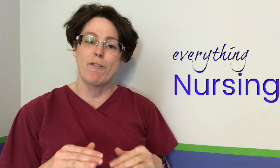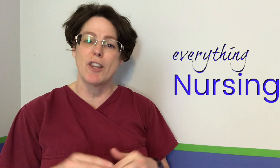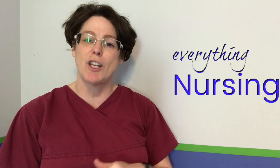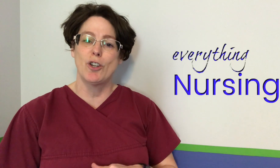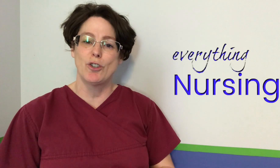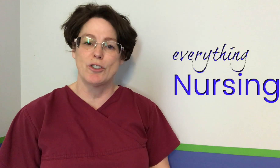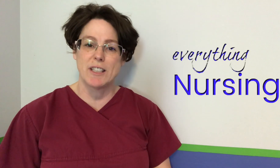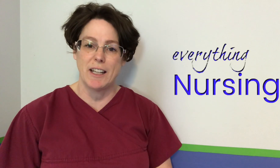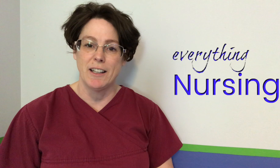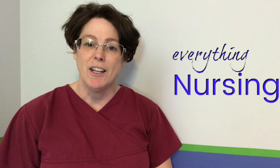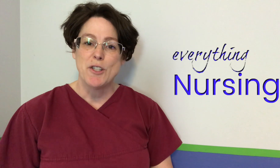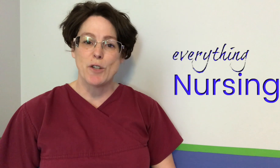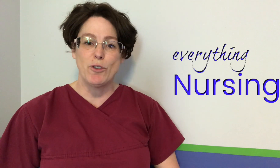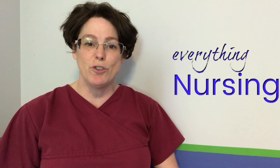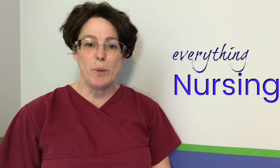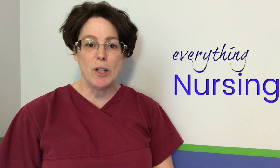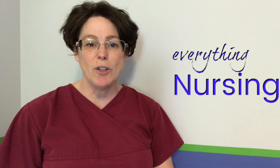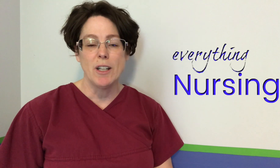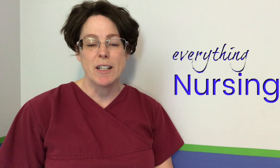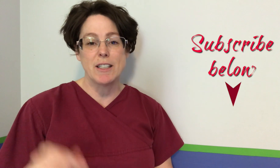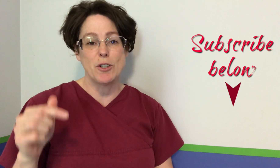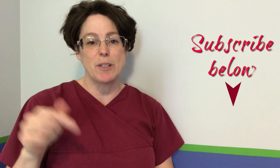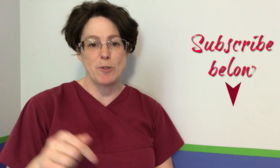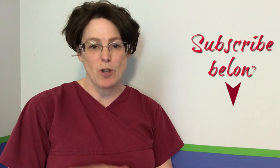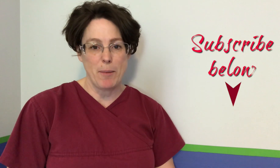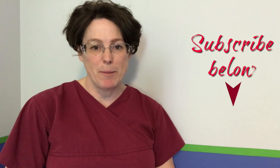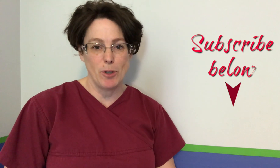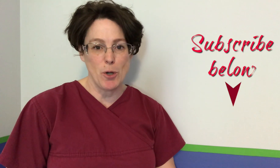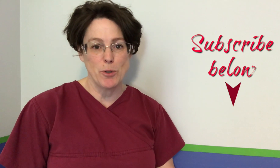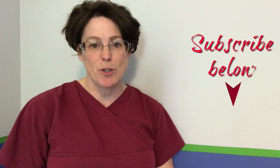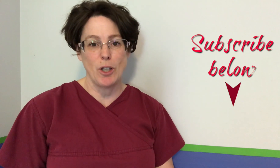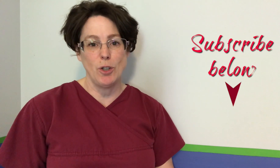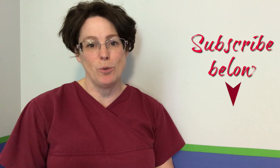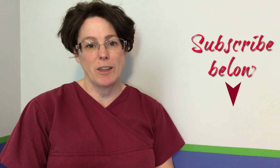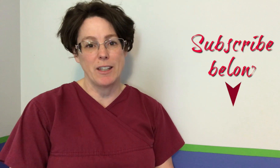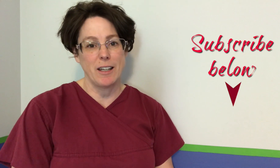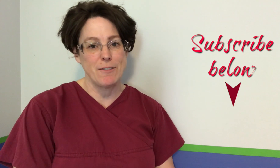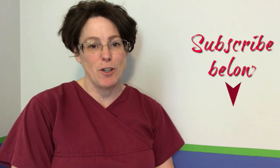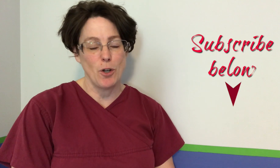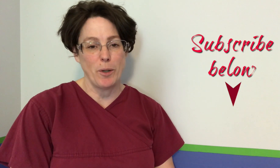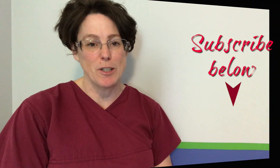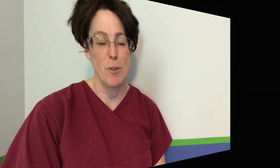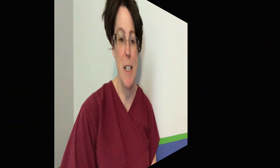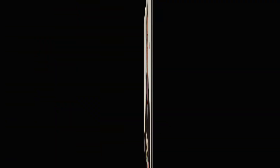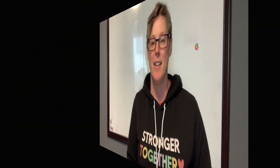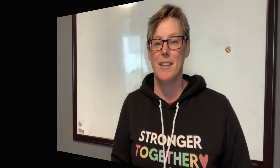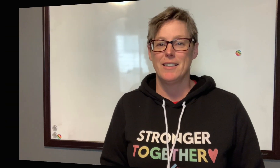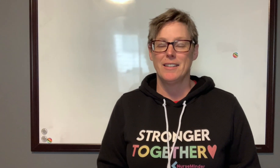everything nursing so if you're new here consider subscribing below so that you